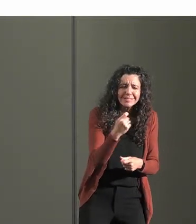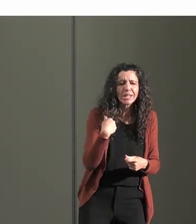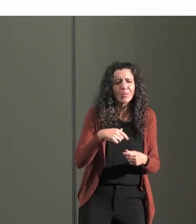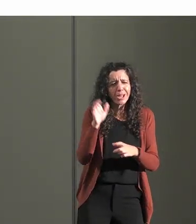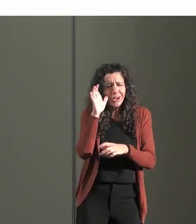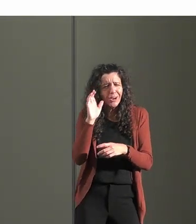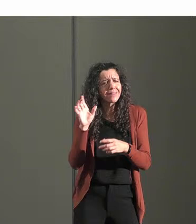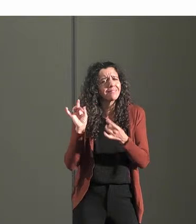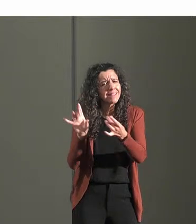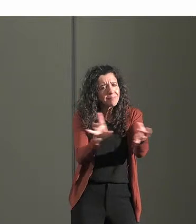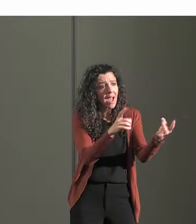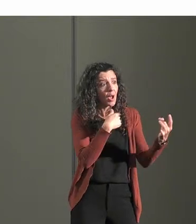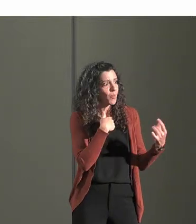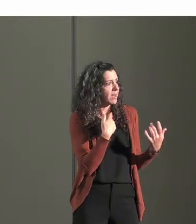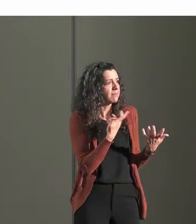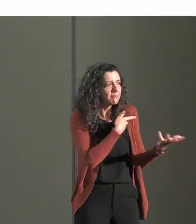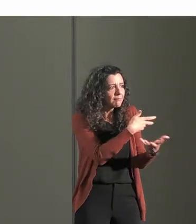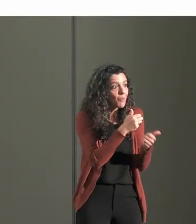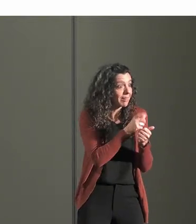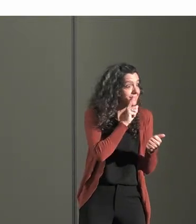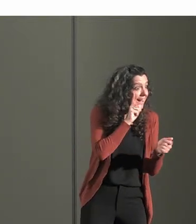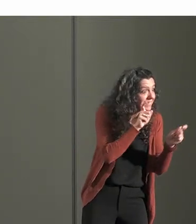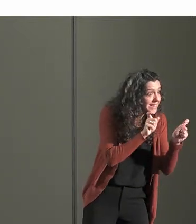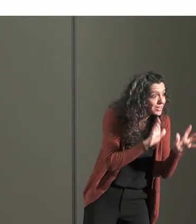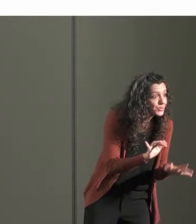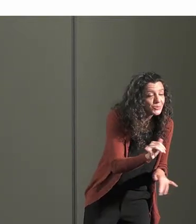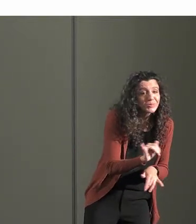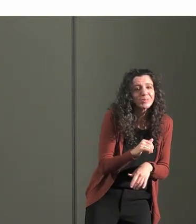feet feedback. We do the studies and be with our awesome